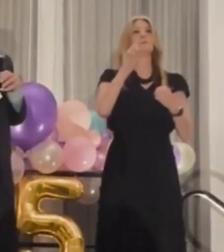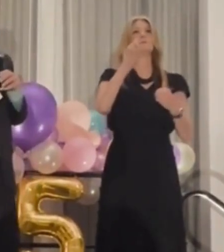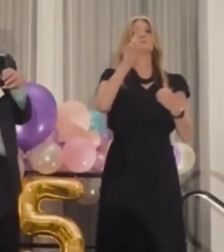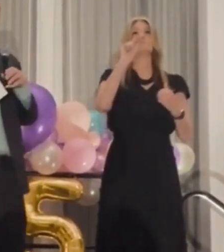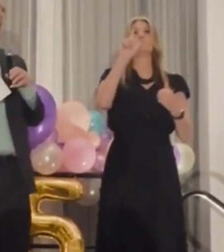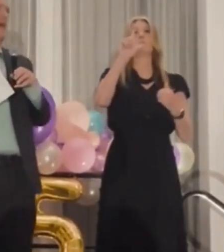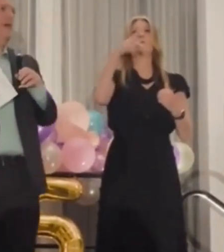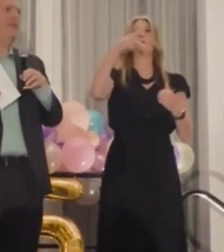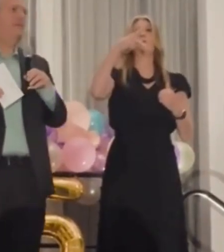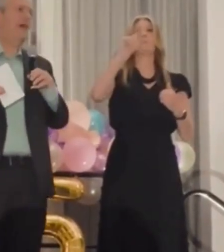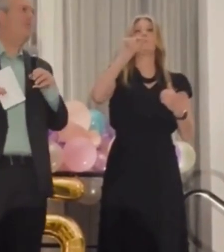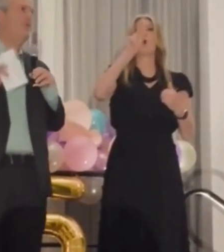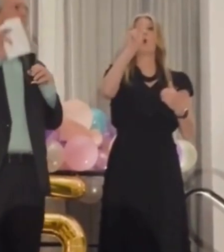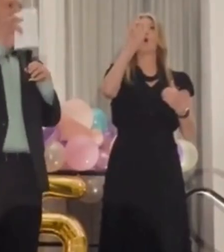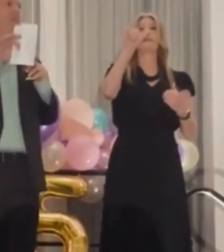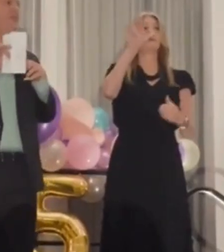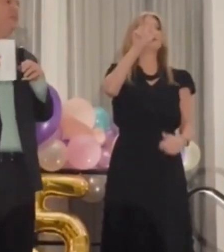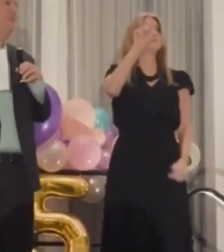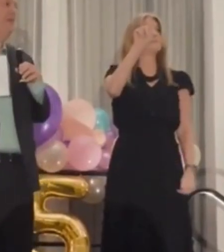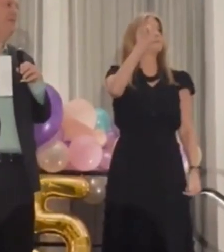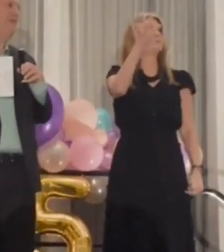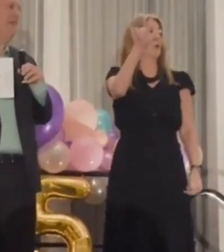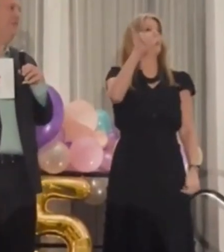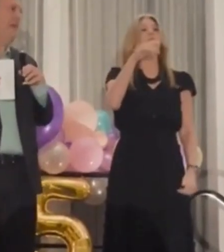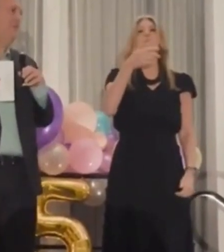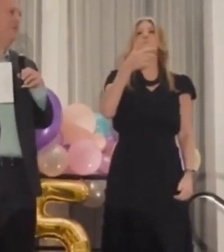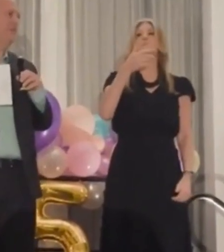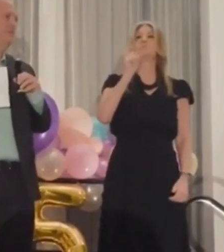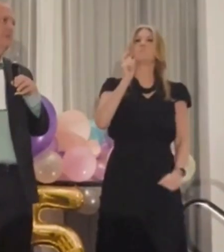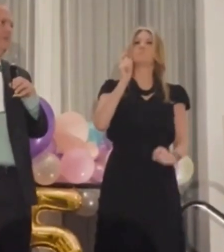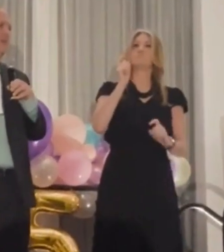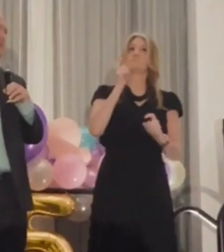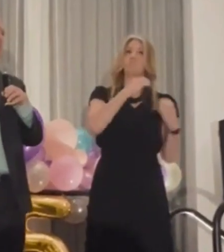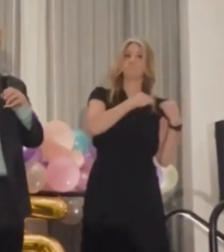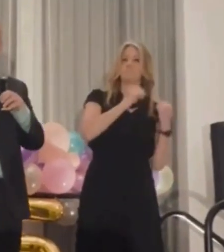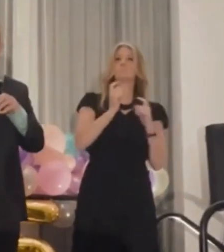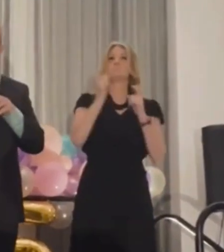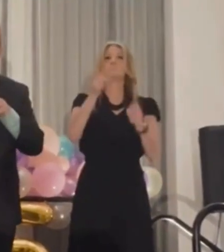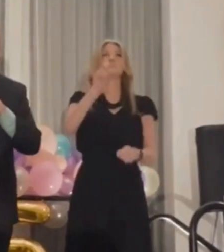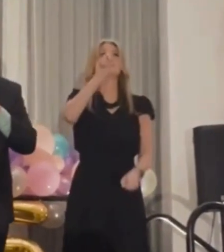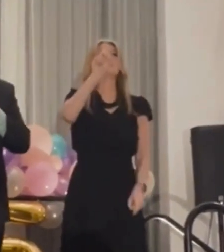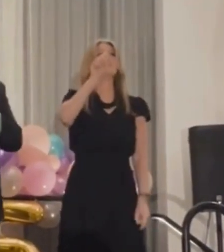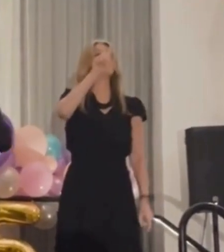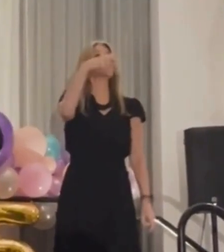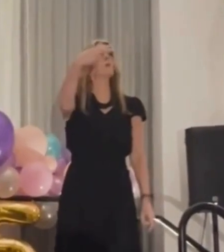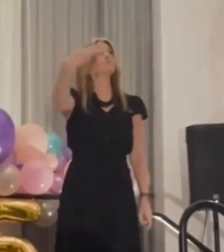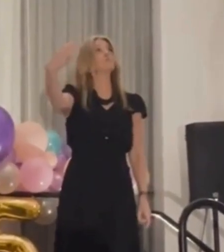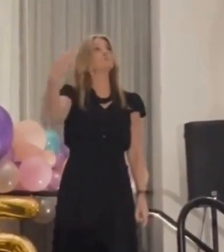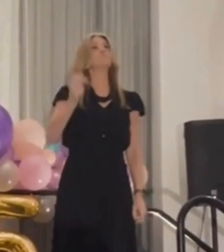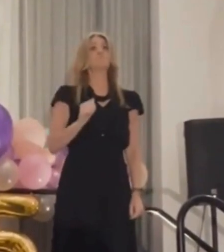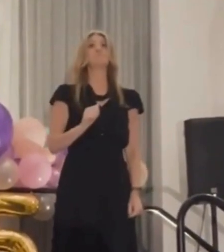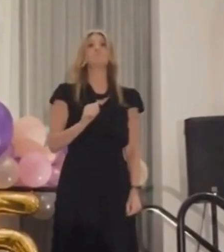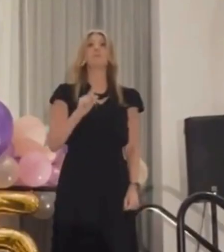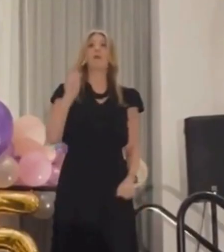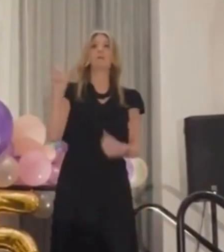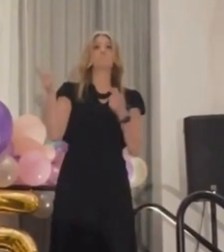And the assignment was given to DSDHH The Division of Services for the Deaf and Hard of Hearing to administrate.